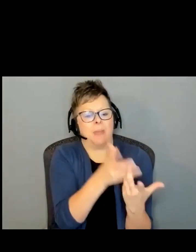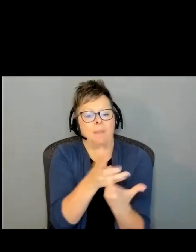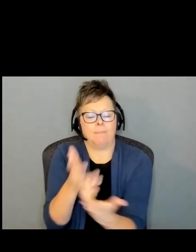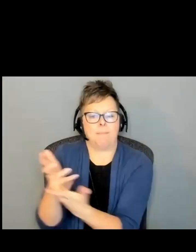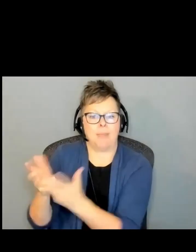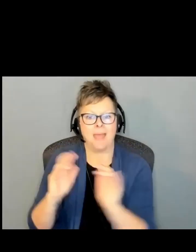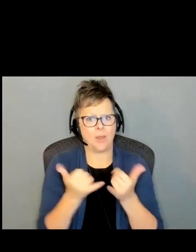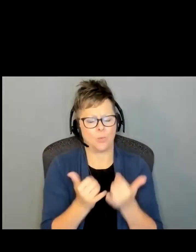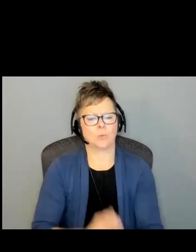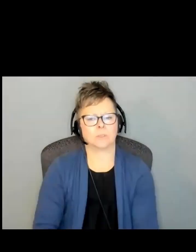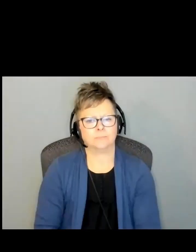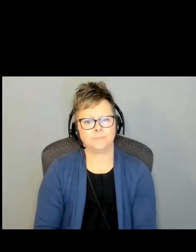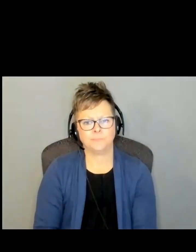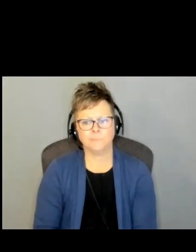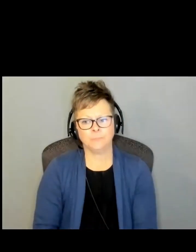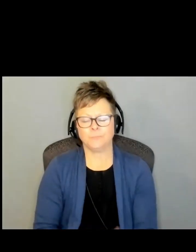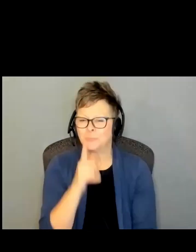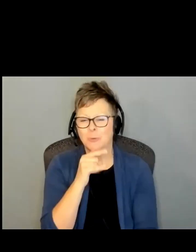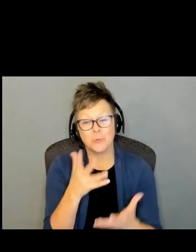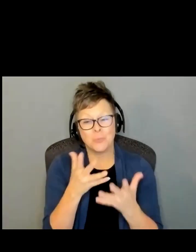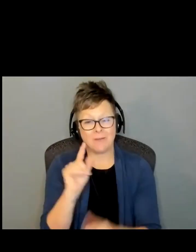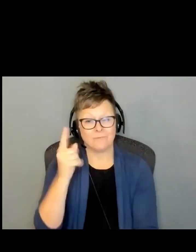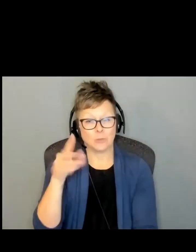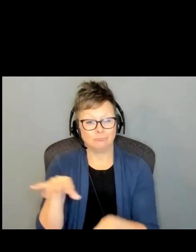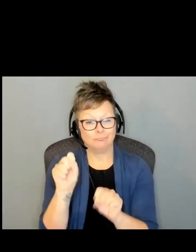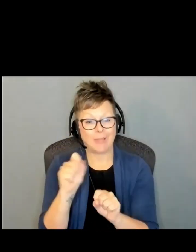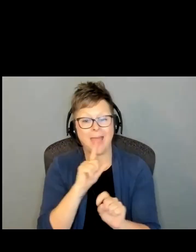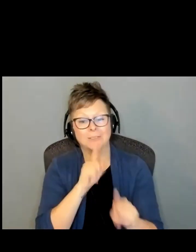Who wants to take that question first? DR.